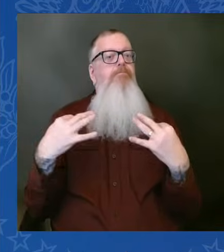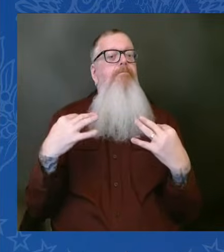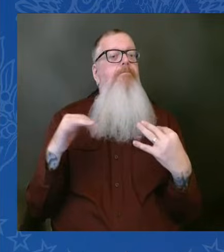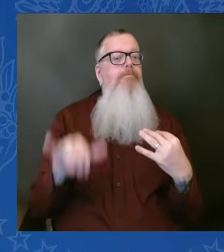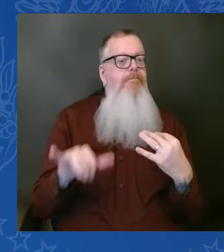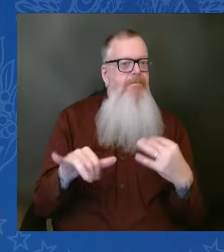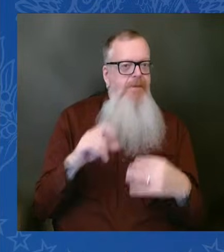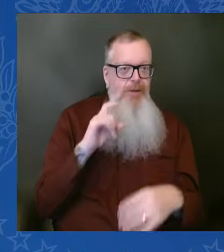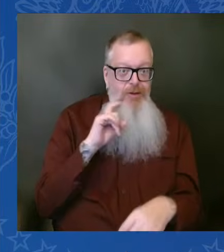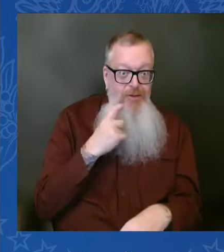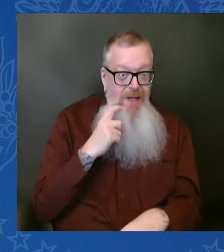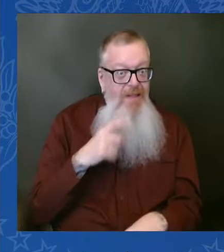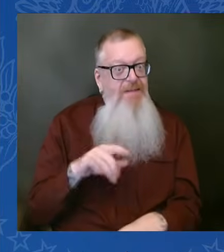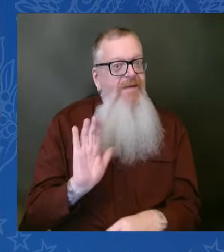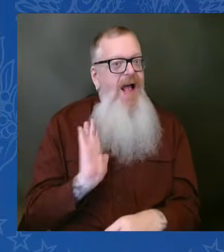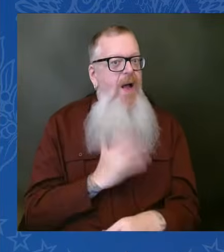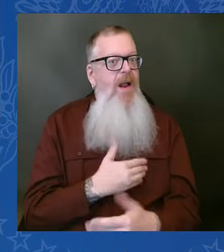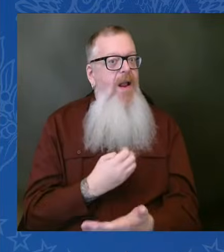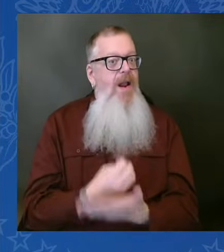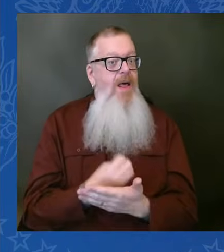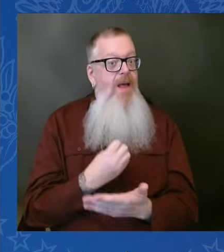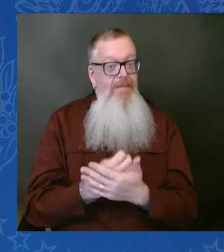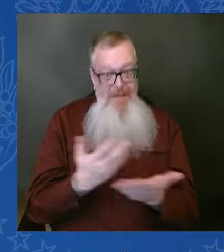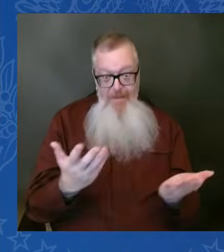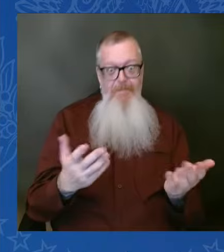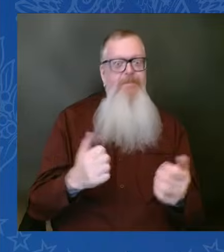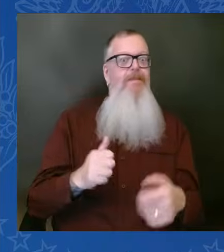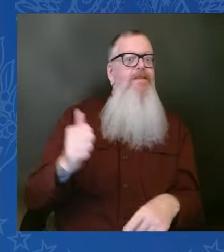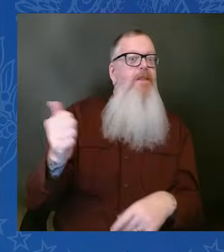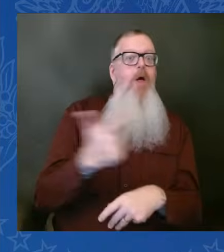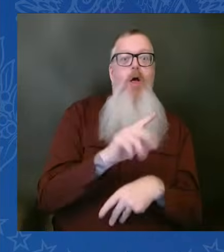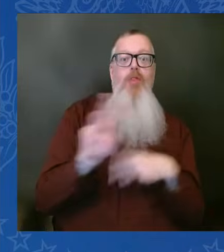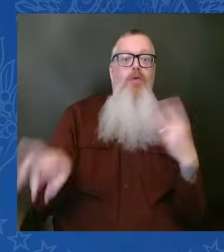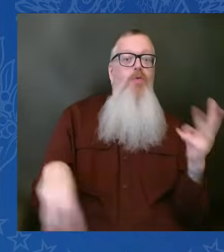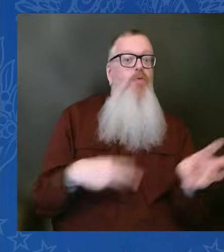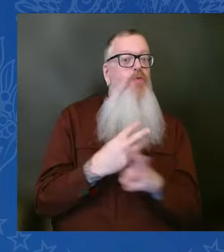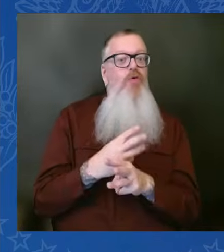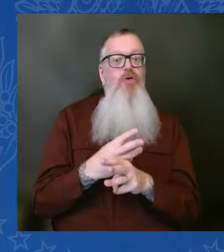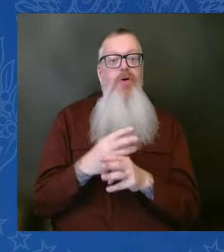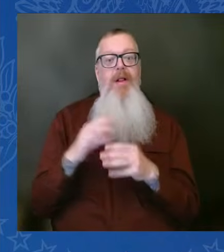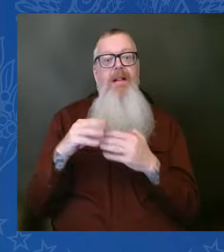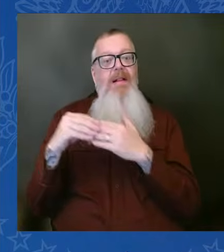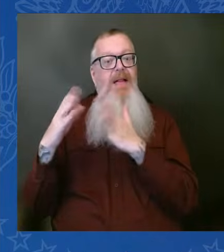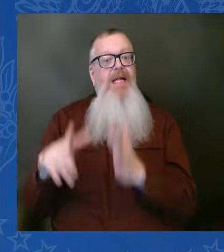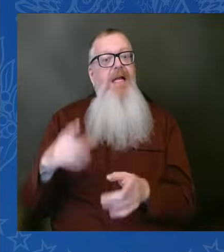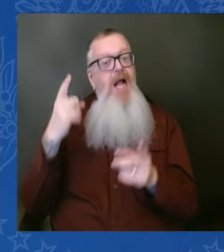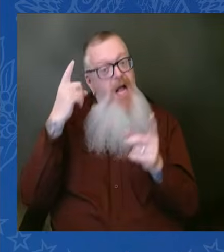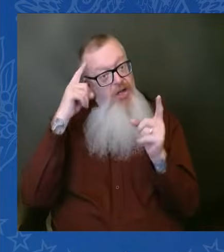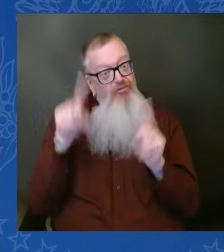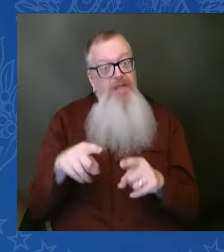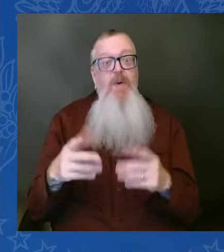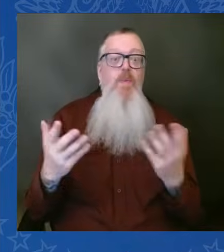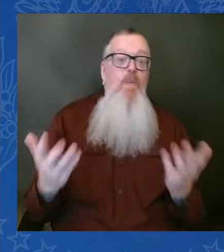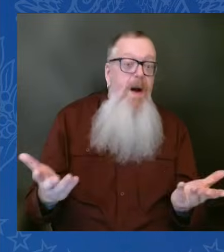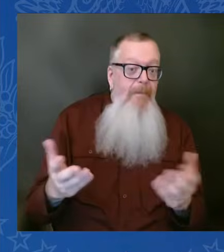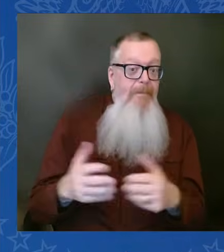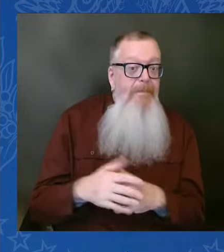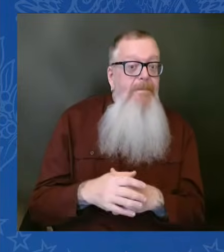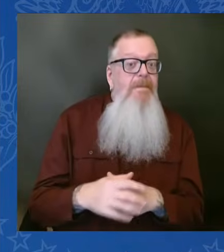I’ve known every major world leader for a long -- I’ve been around 500 years. I know these guys. And I don’t know anybody who wouldn’t change their econ-